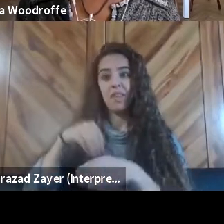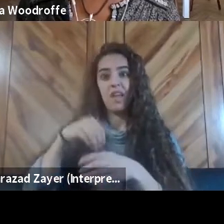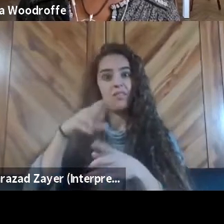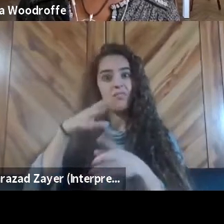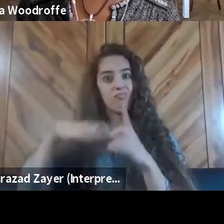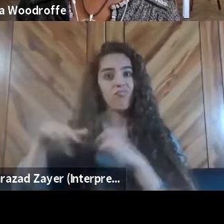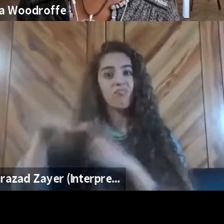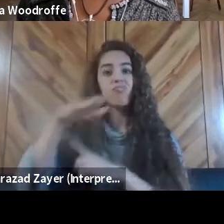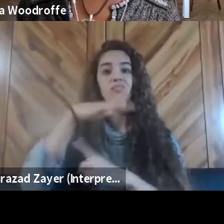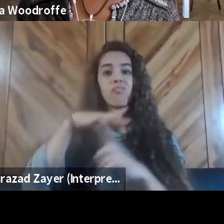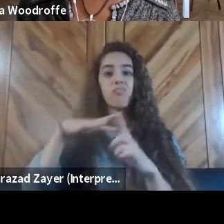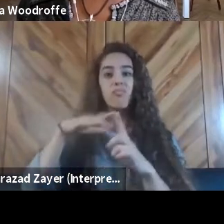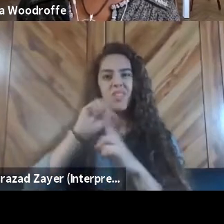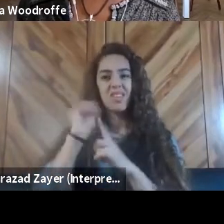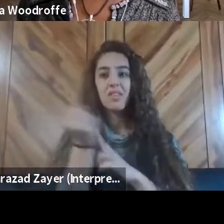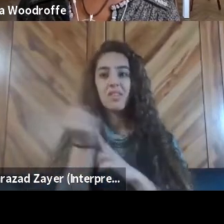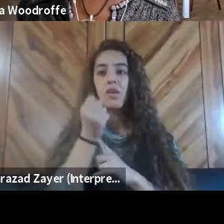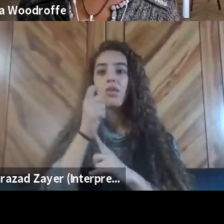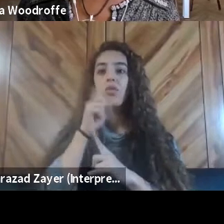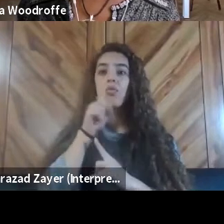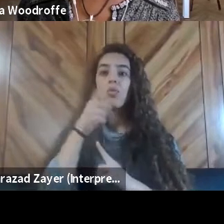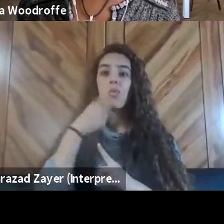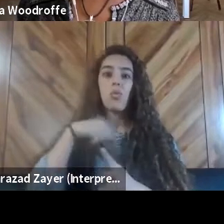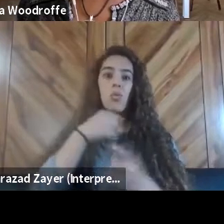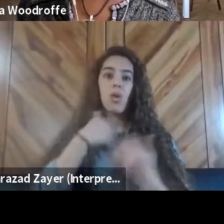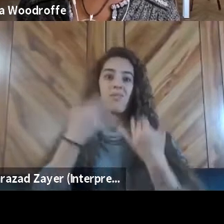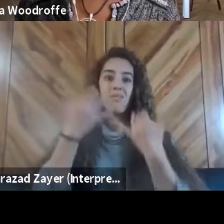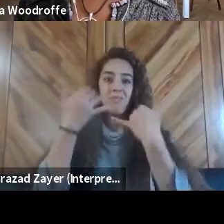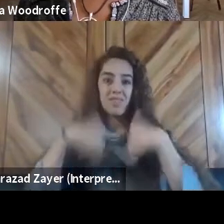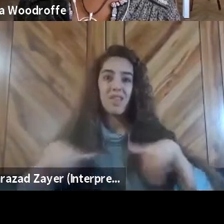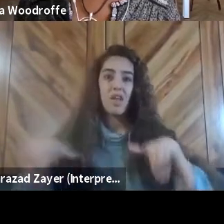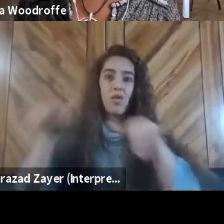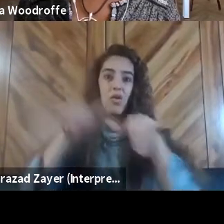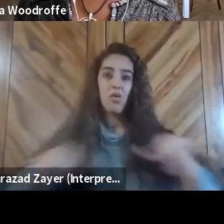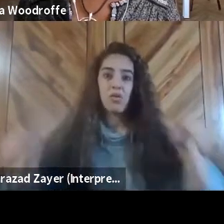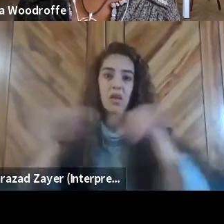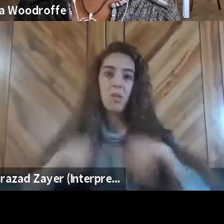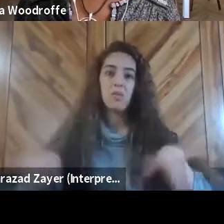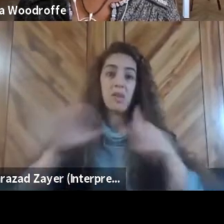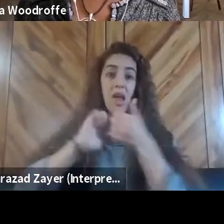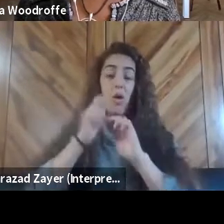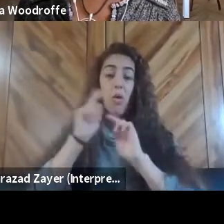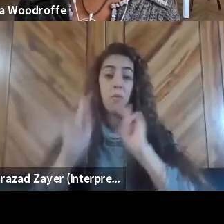they are the way people perceive them. And then you take a black